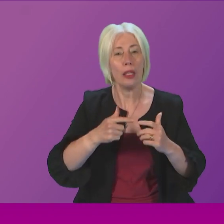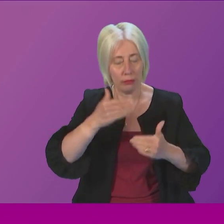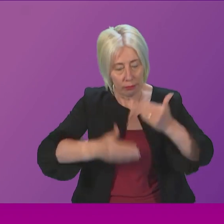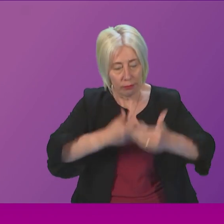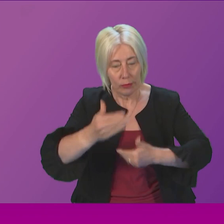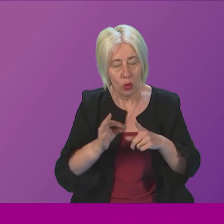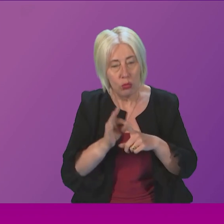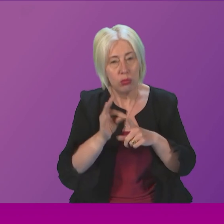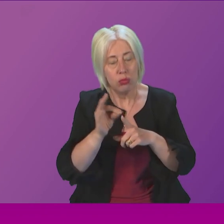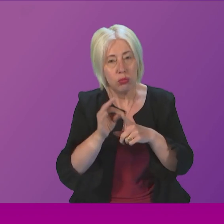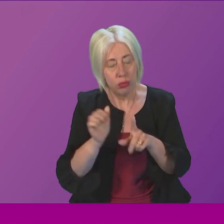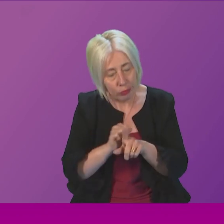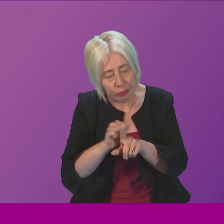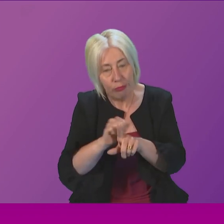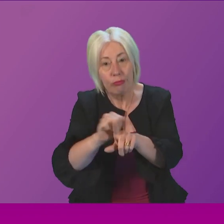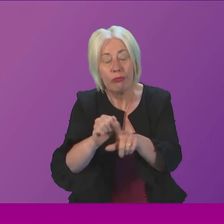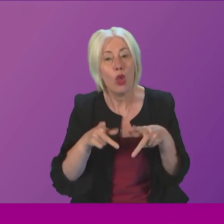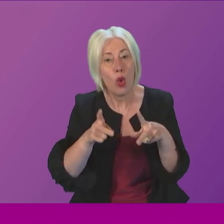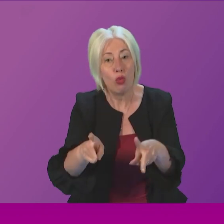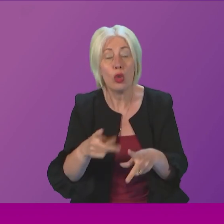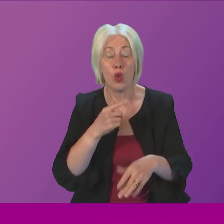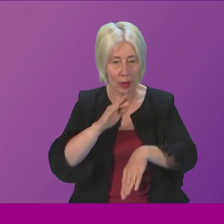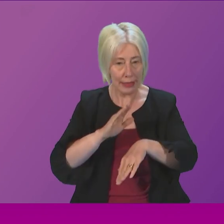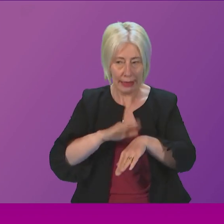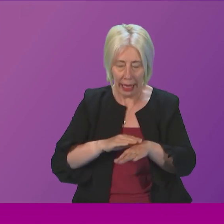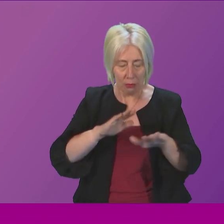improvements, so the fact that we are taking time in relation to the timetable for the